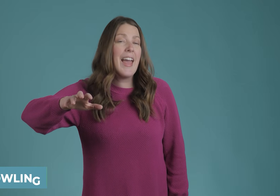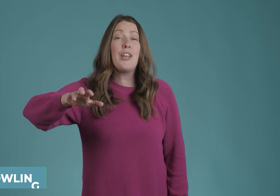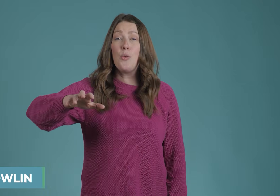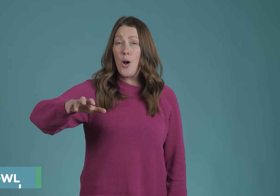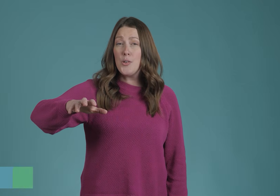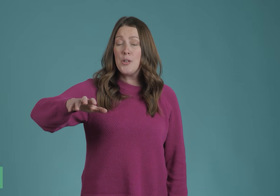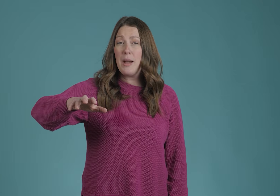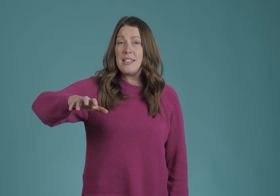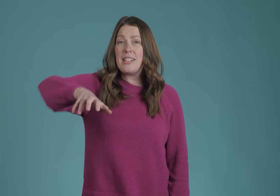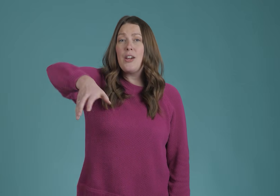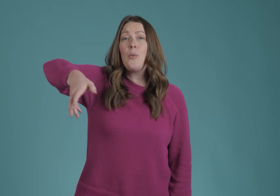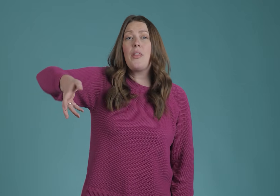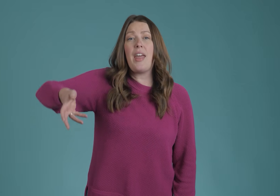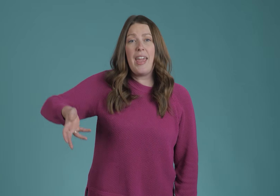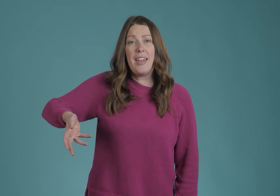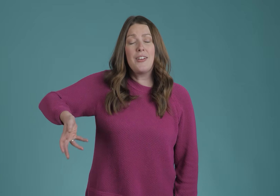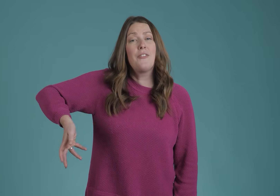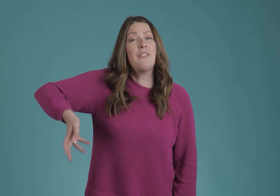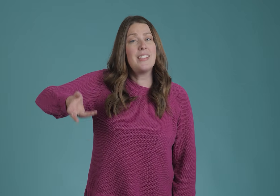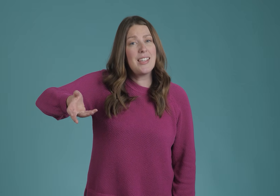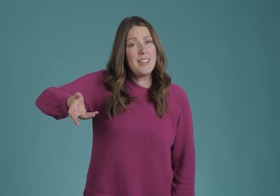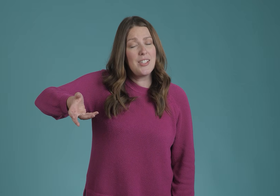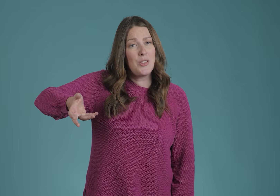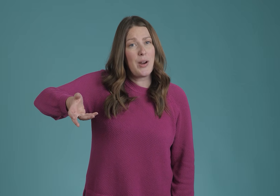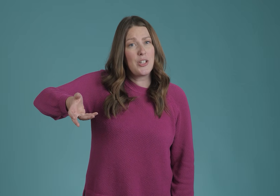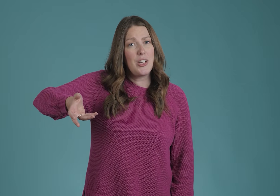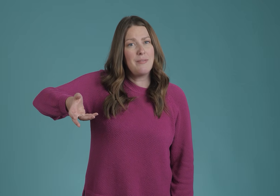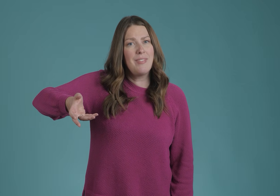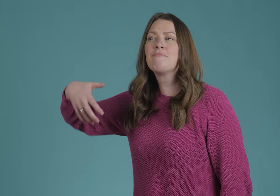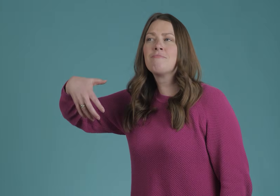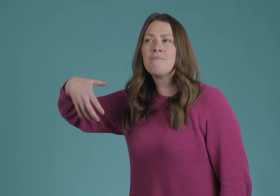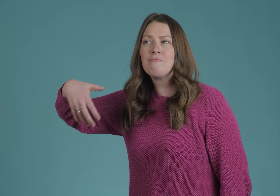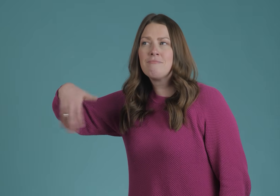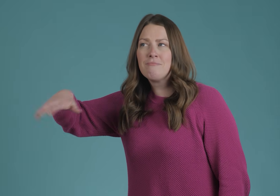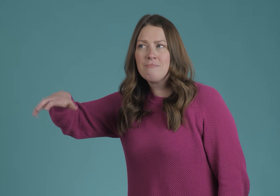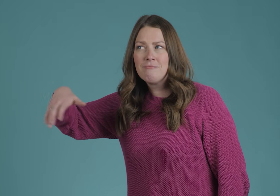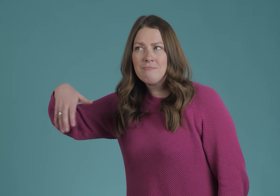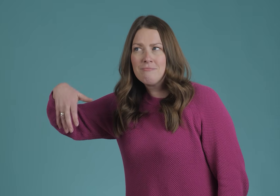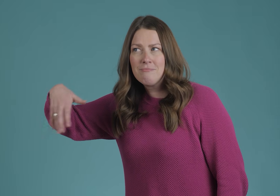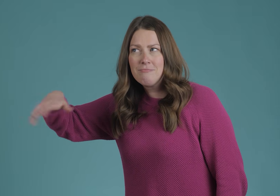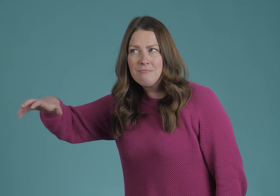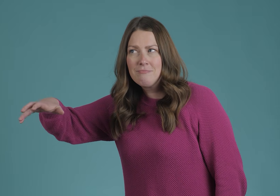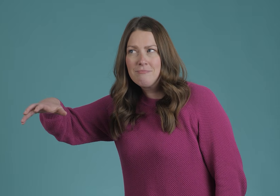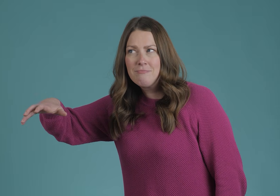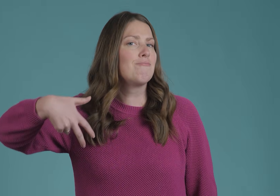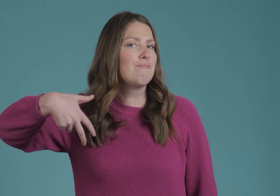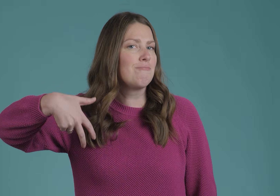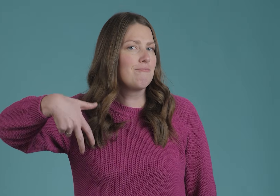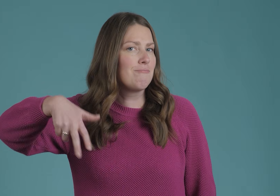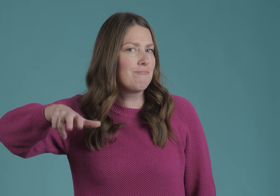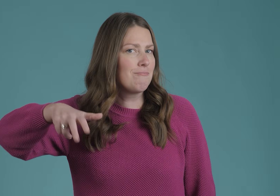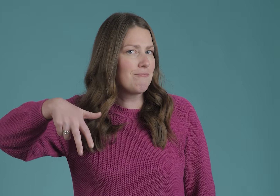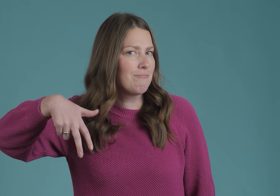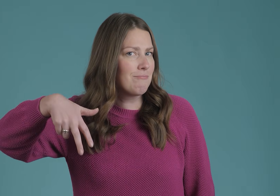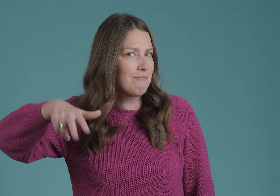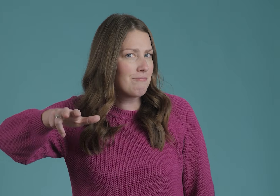And you also might see it with the hand facing in this direction. The idea is rolling a bowling ball.